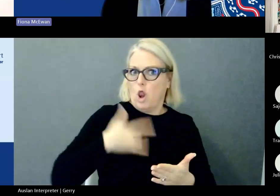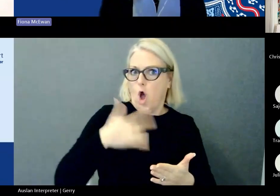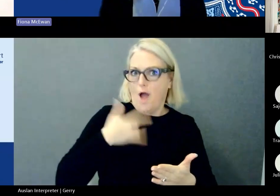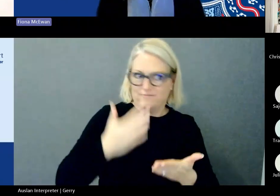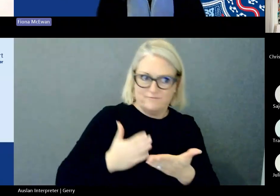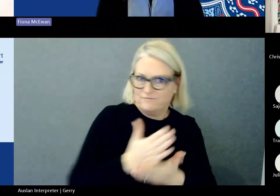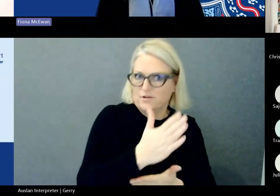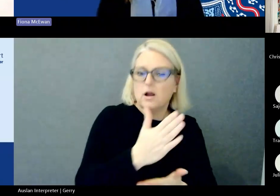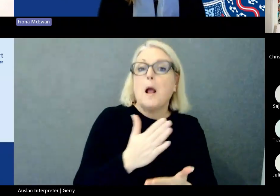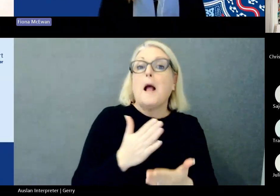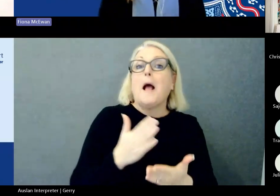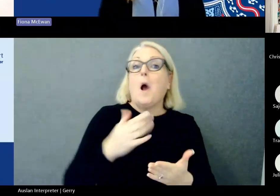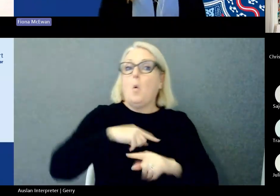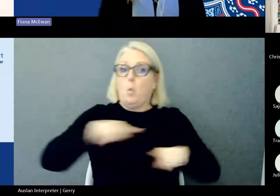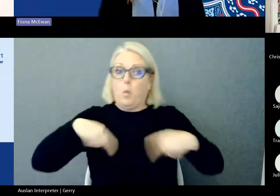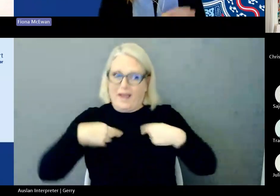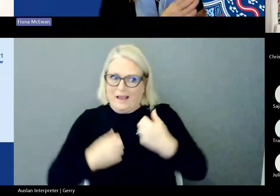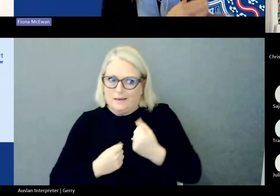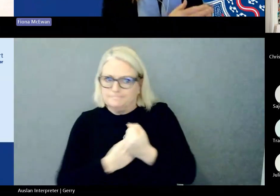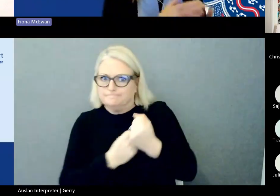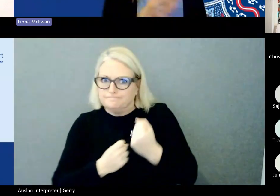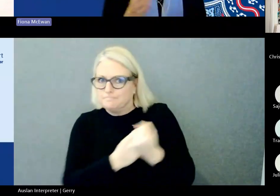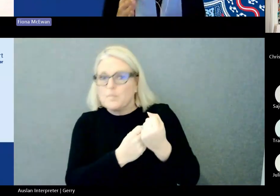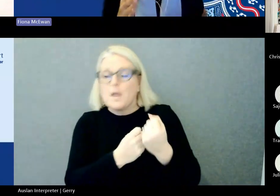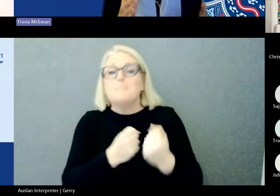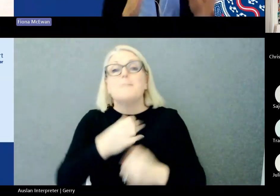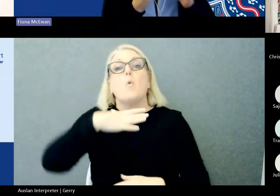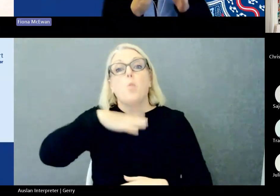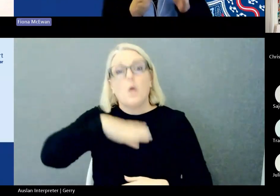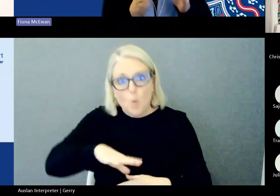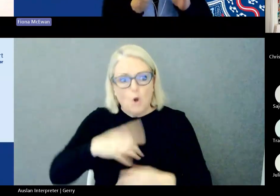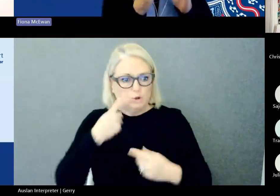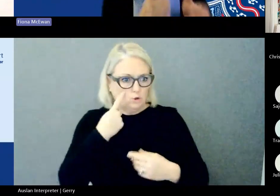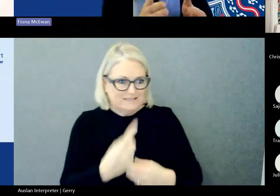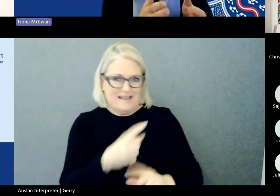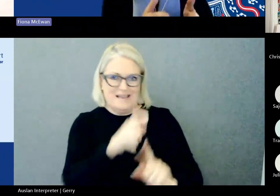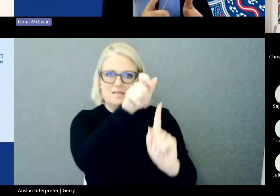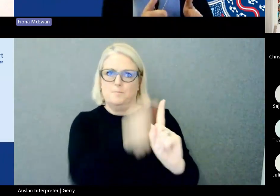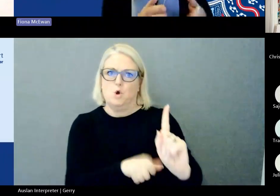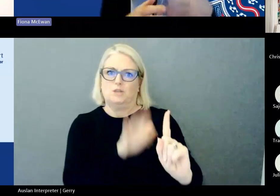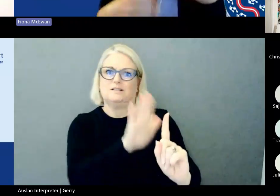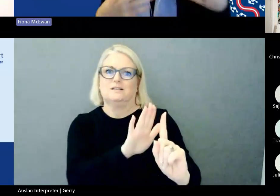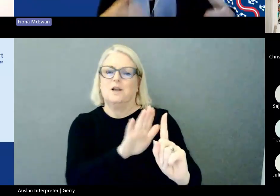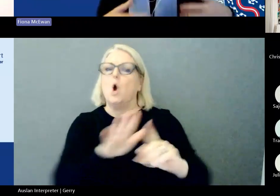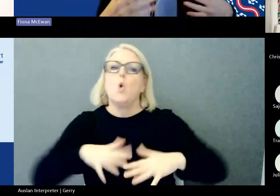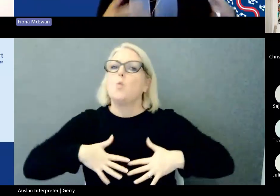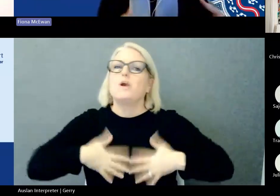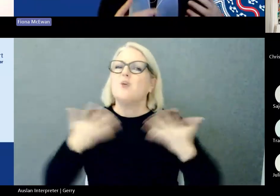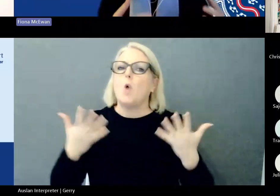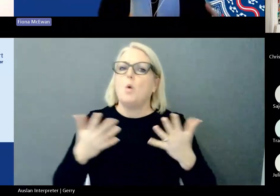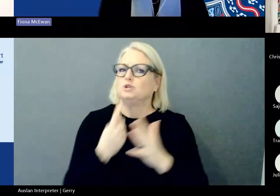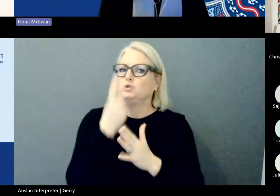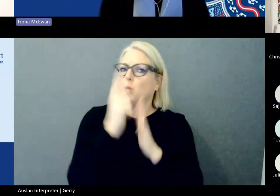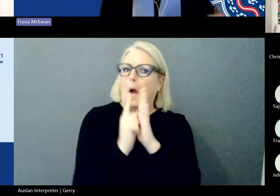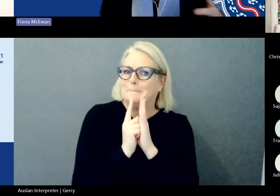can help teams see the whole person across the services and the interactions, rather than just a siloed moment. And that helps people on the front line with their practice